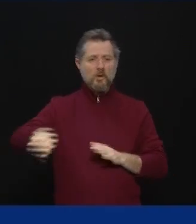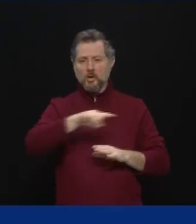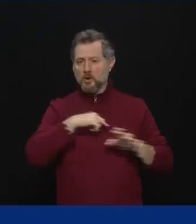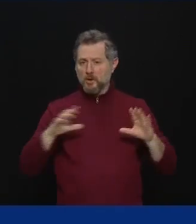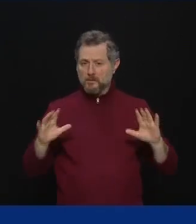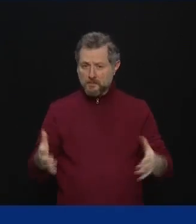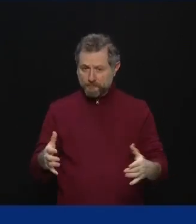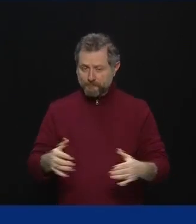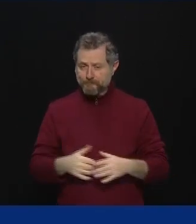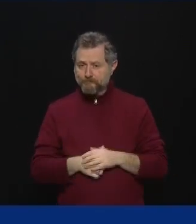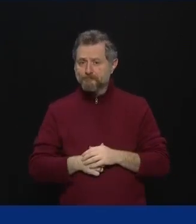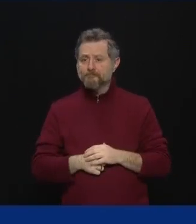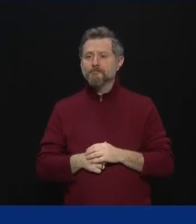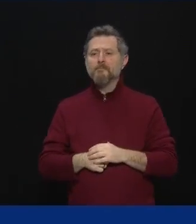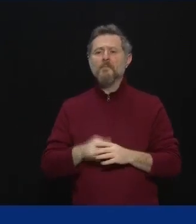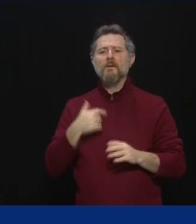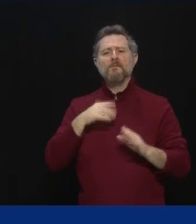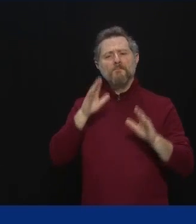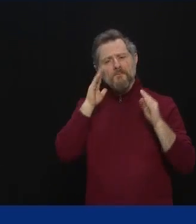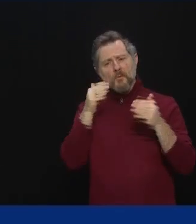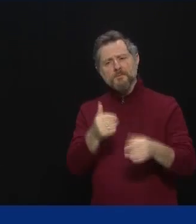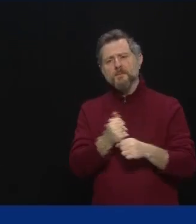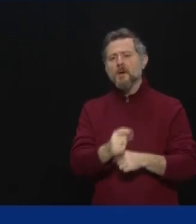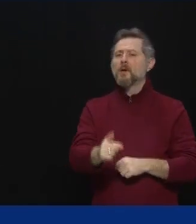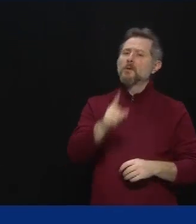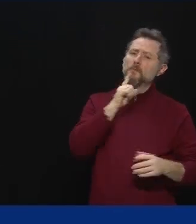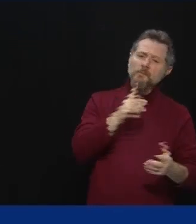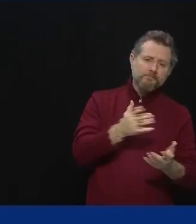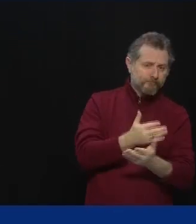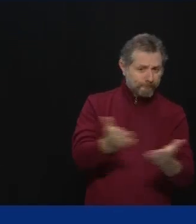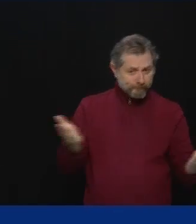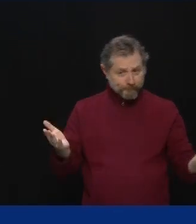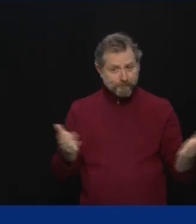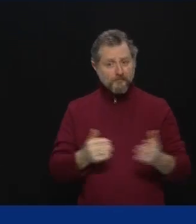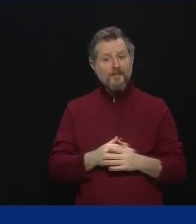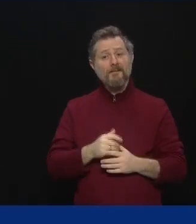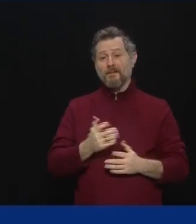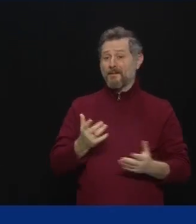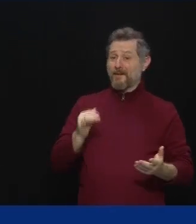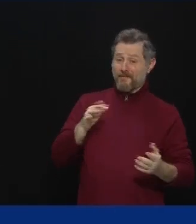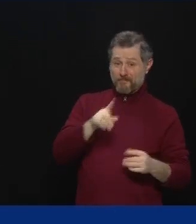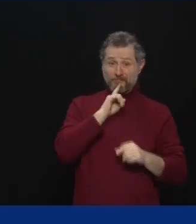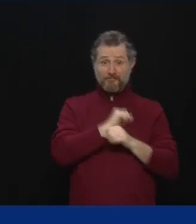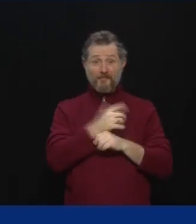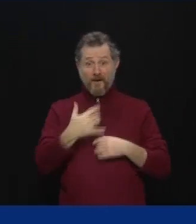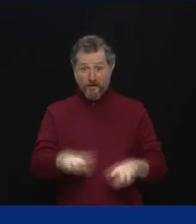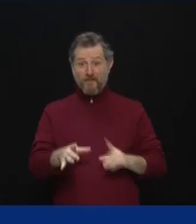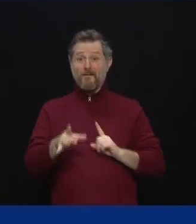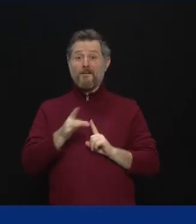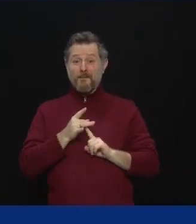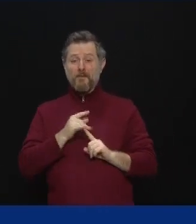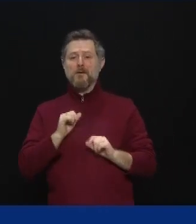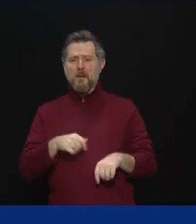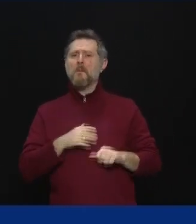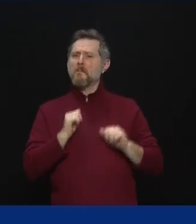WE IMMEDIATELY WANTED TO TRANSLATE THAT INTO THE NEW YORK STATE WORKFORCE SO PEOPLE ALL OVER THE STATE -- MAINLY FOCUS